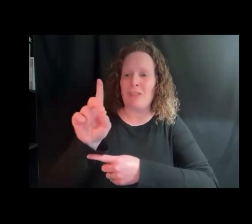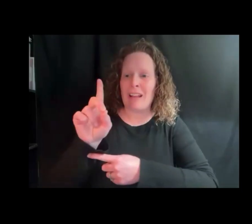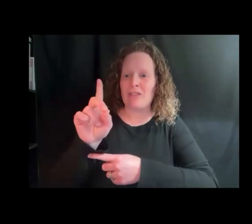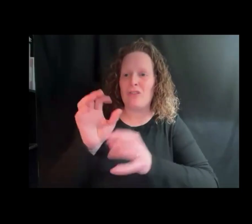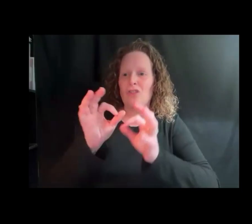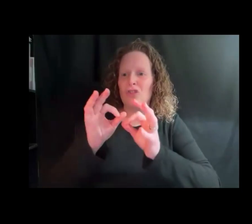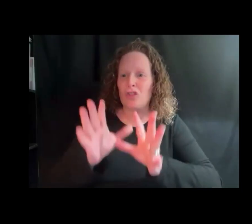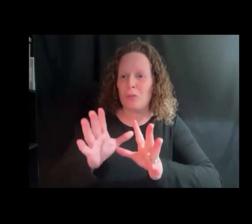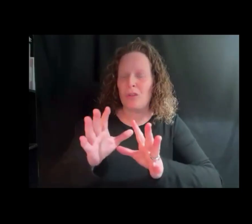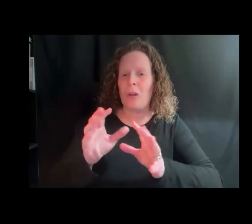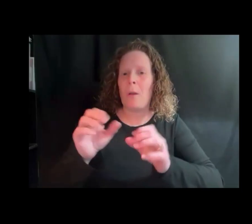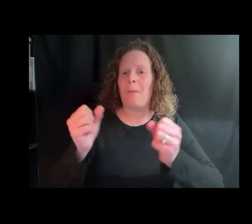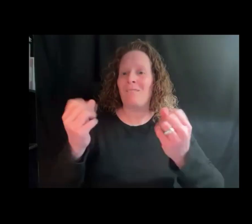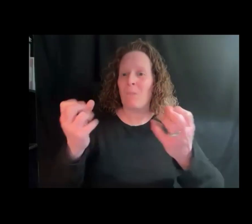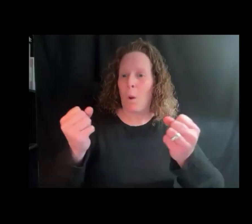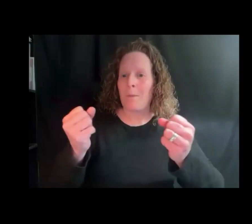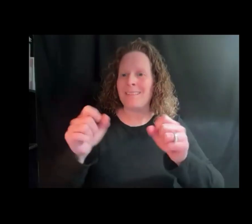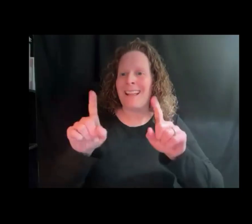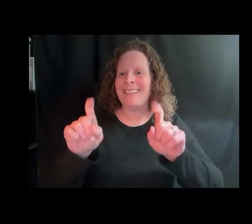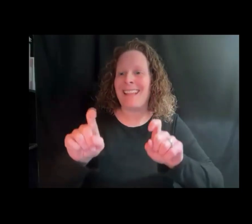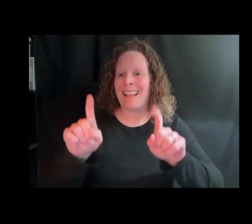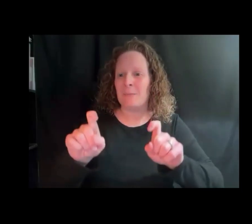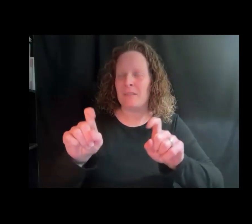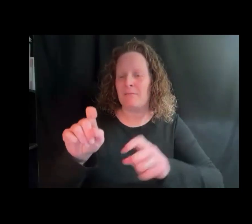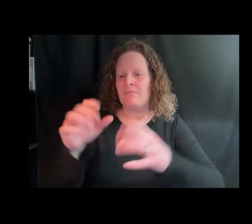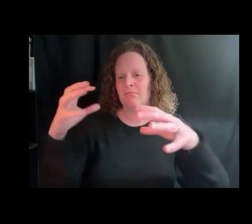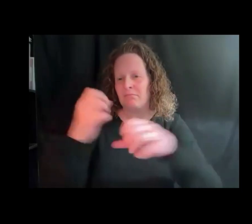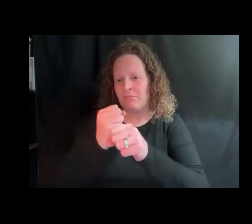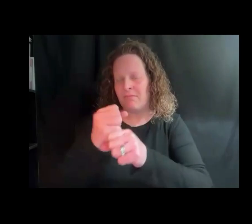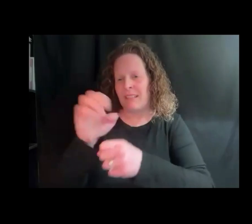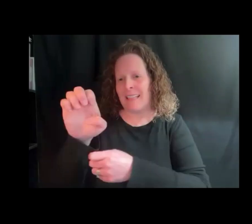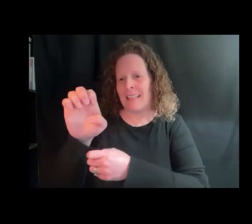take a test called the Educational Interpreter Performance Examination